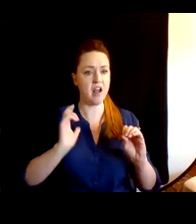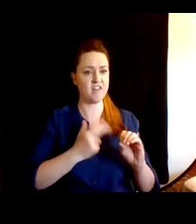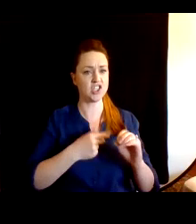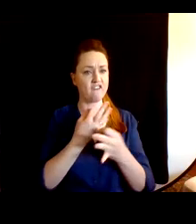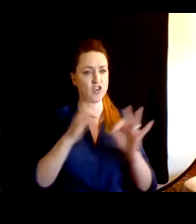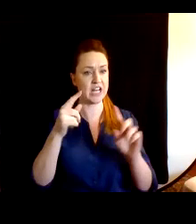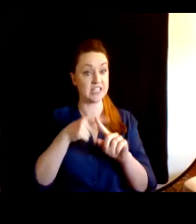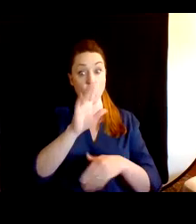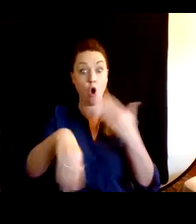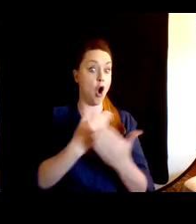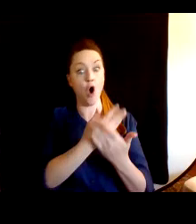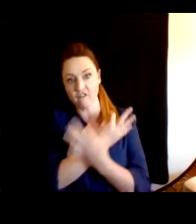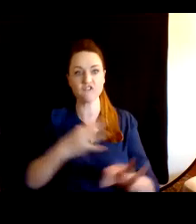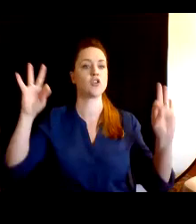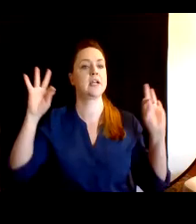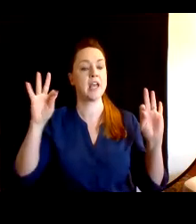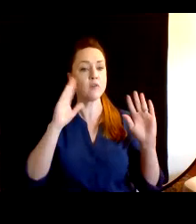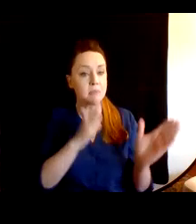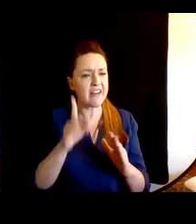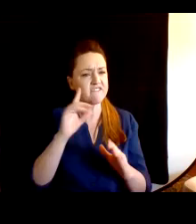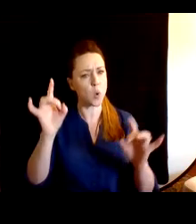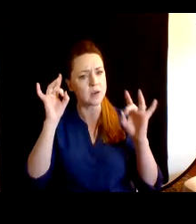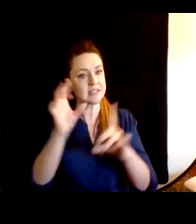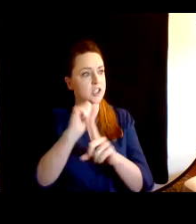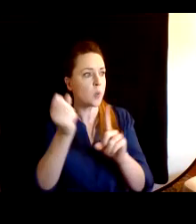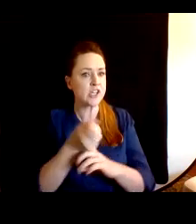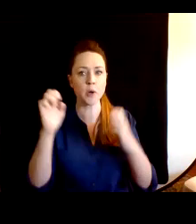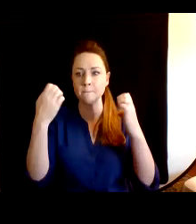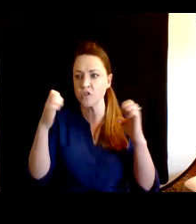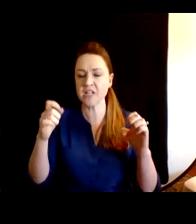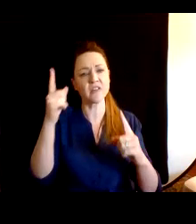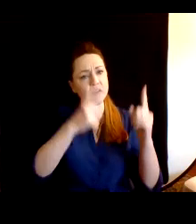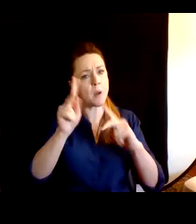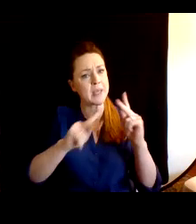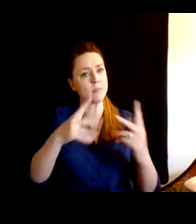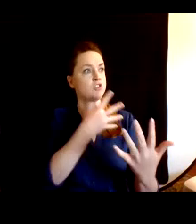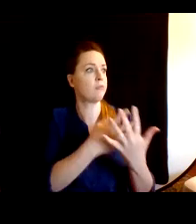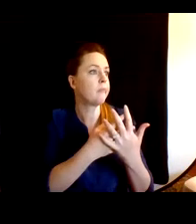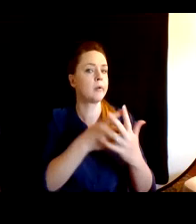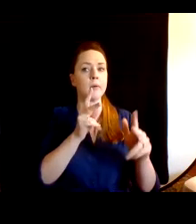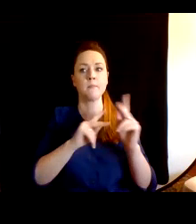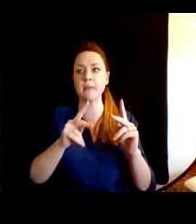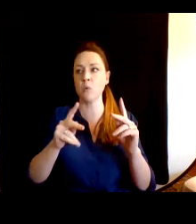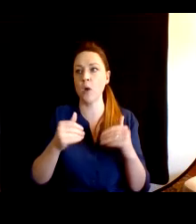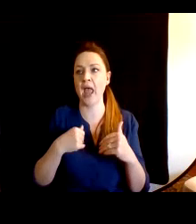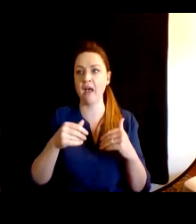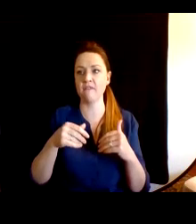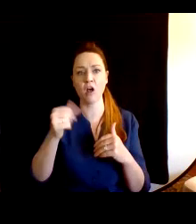that when we're planning for disasters and emergencies, we think about folks who are incarcerated. We think about folks with intellectual and developmental disabilities